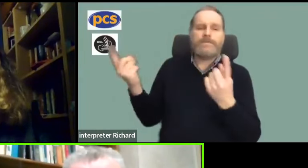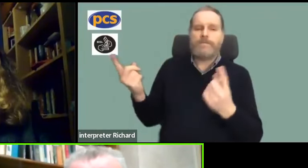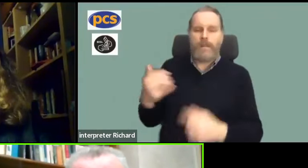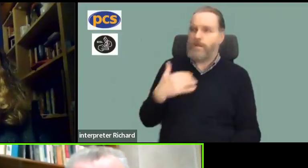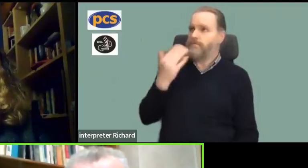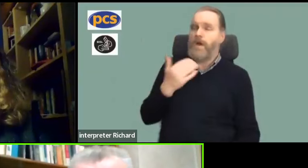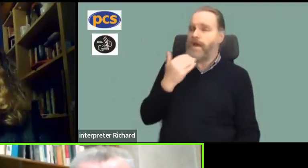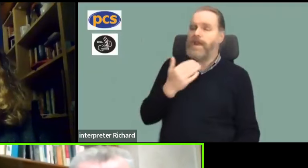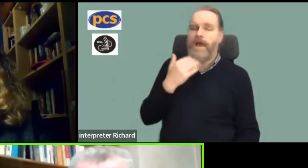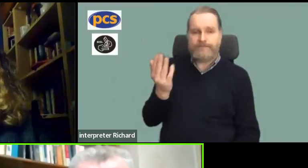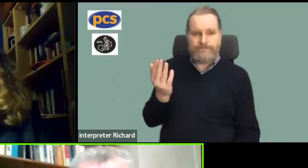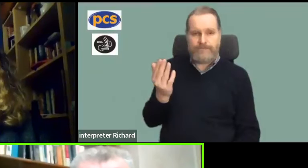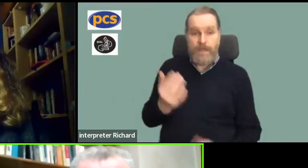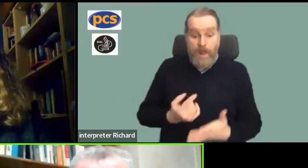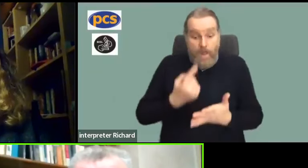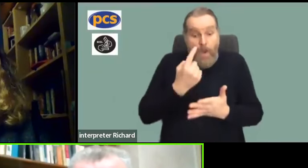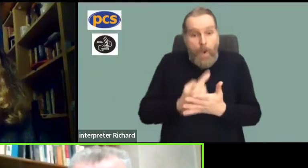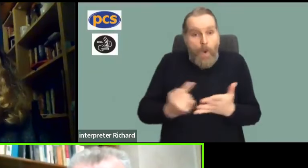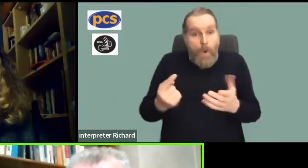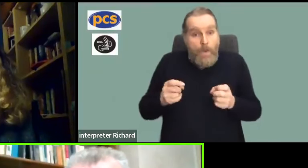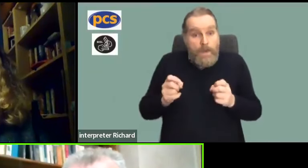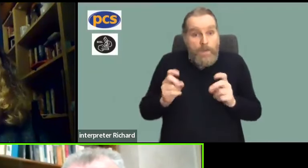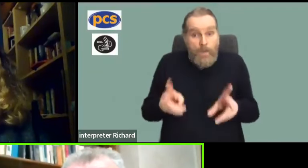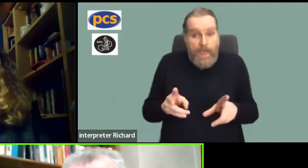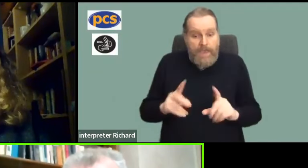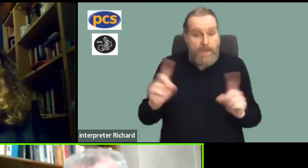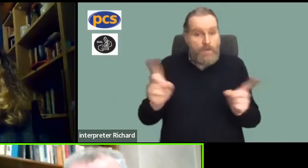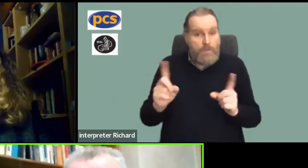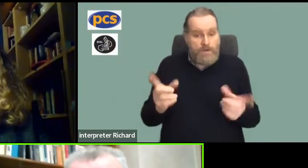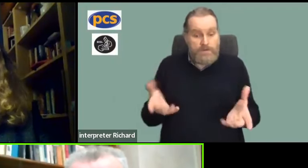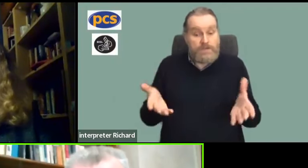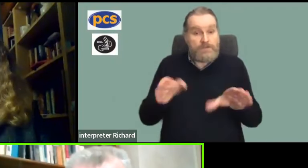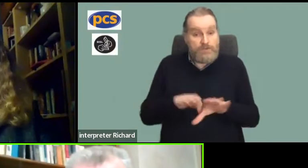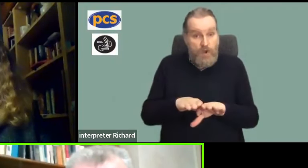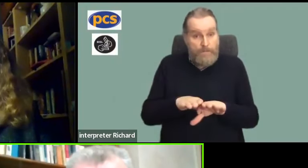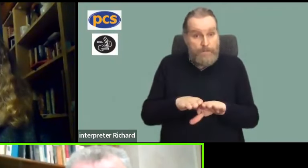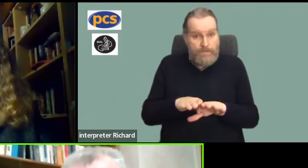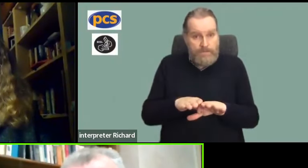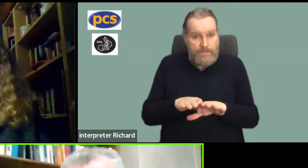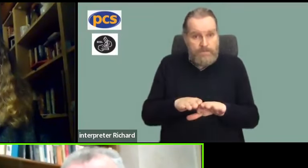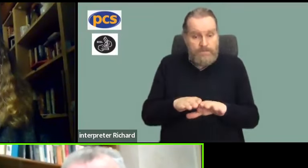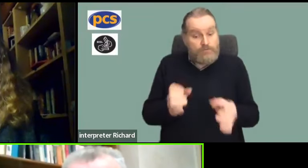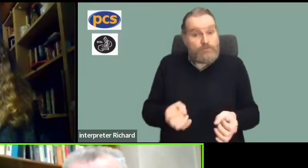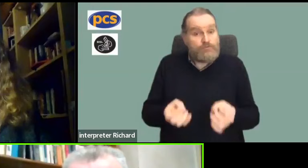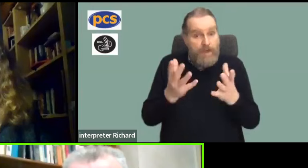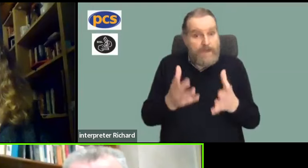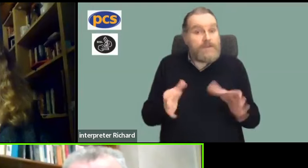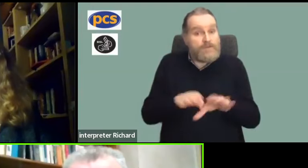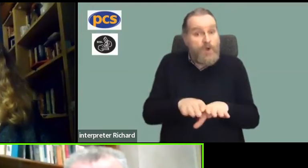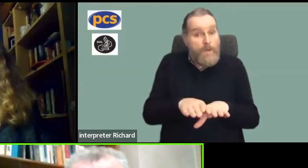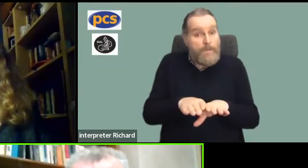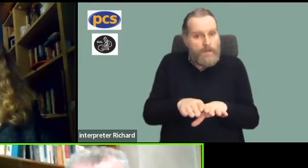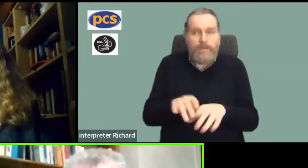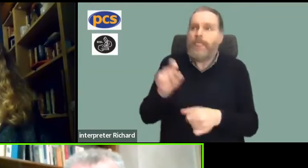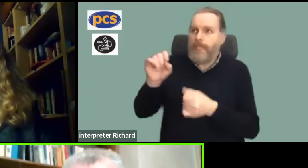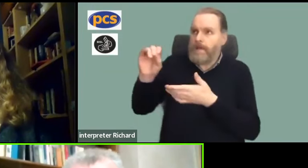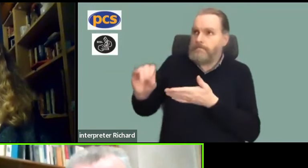the only do the only thing that will bring this unprecedented amount of industrial action to industrial action to a close, and that is put money on the table